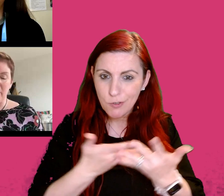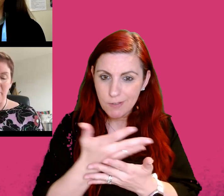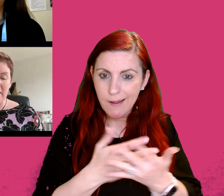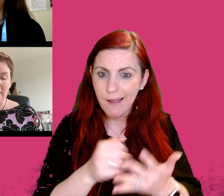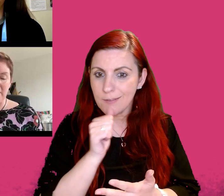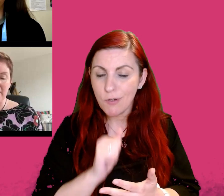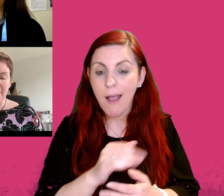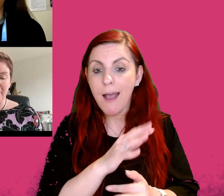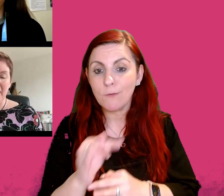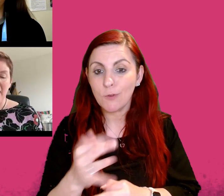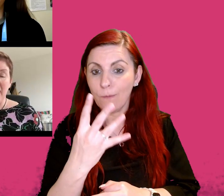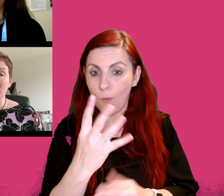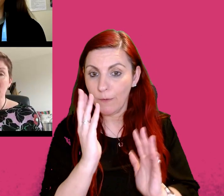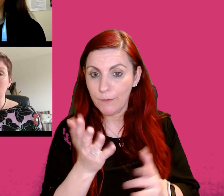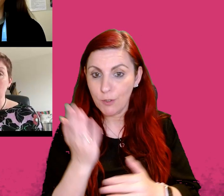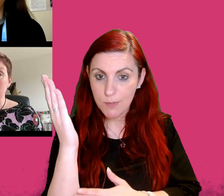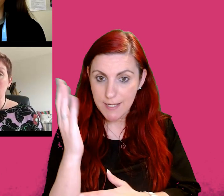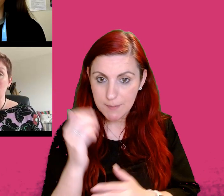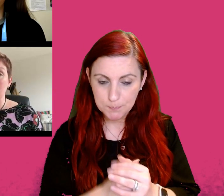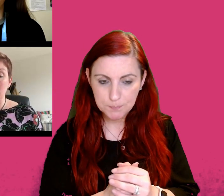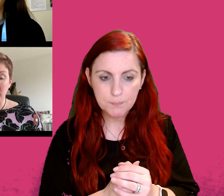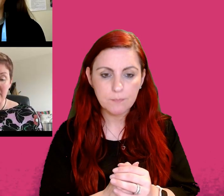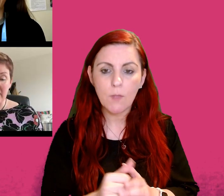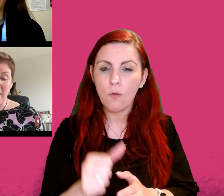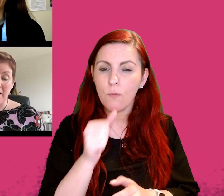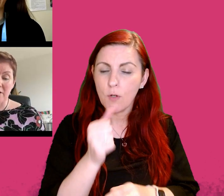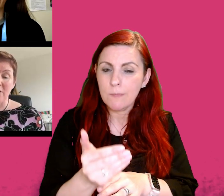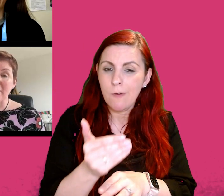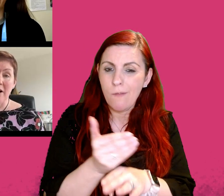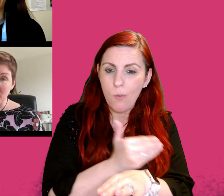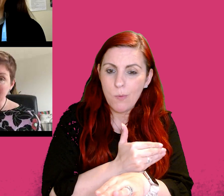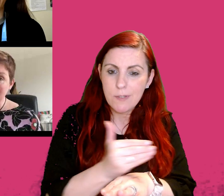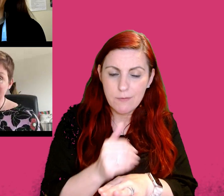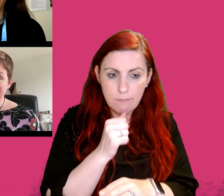from the presenters and just before we kick off I would like to acknowledge all the hard work that